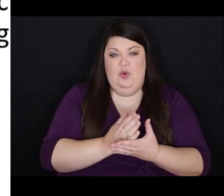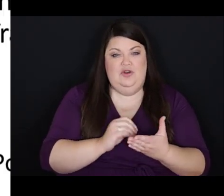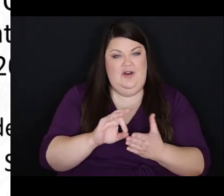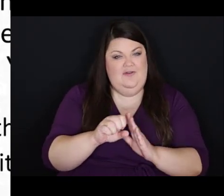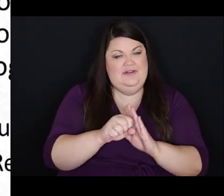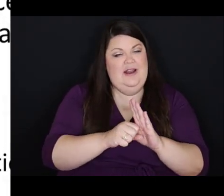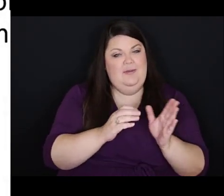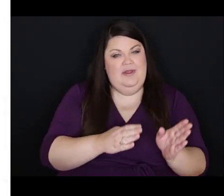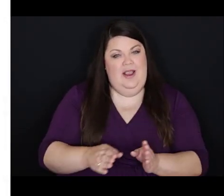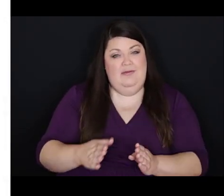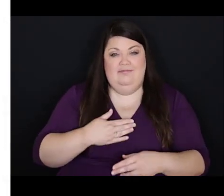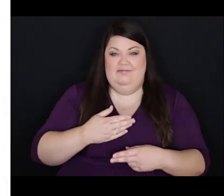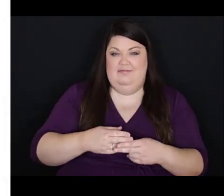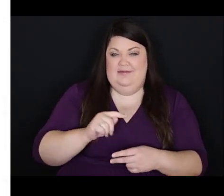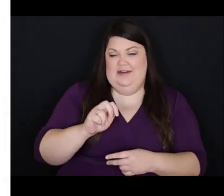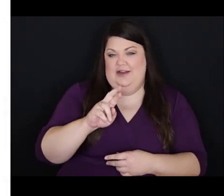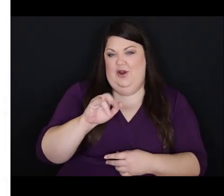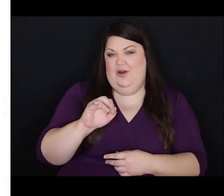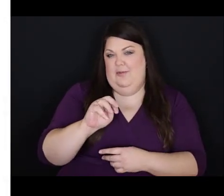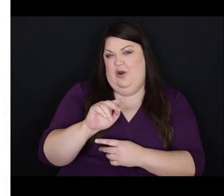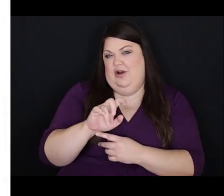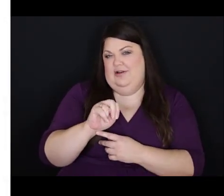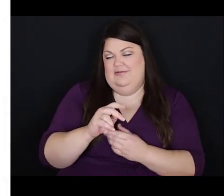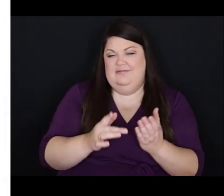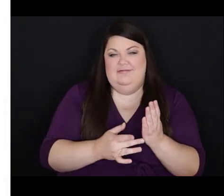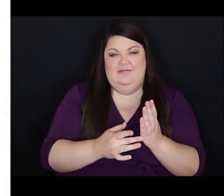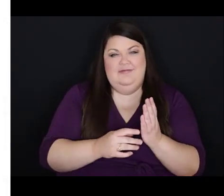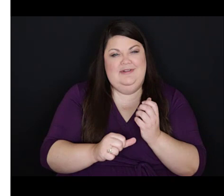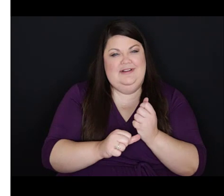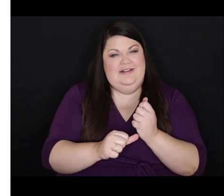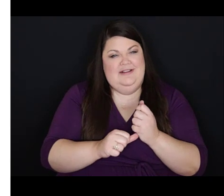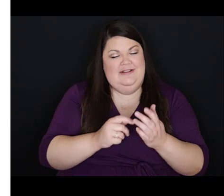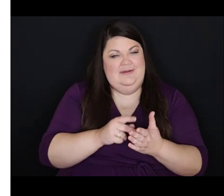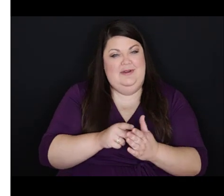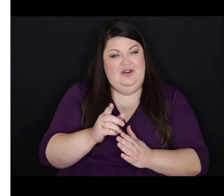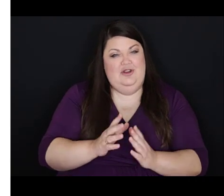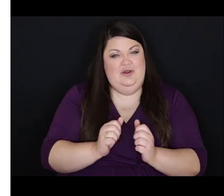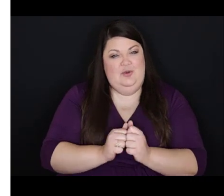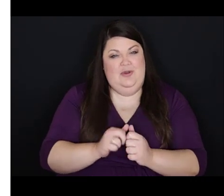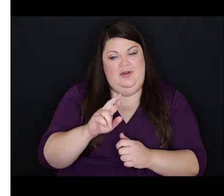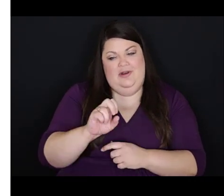My name is Terry Martin, Technical Assistance Specialist with the RSA Technical Assistance Unit.